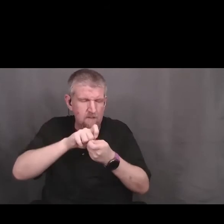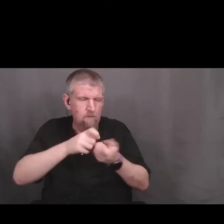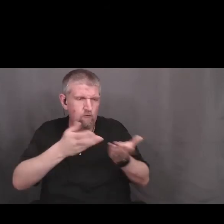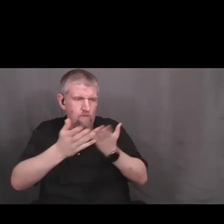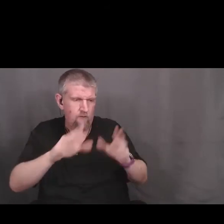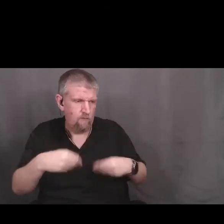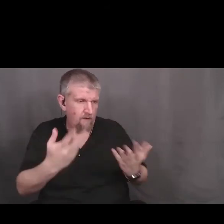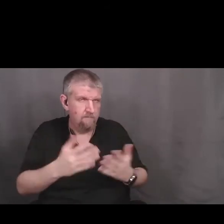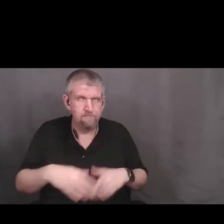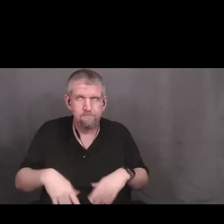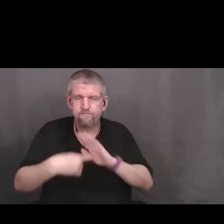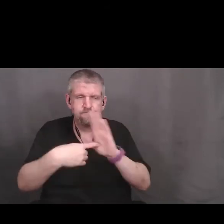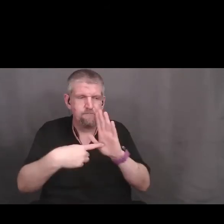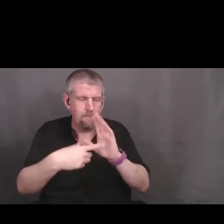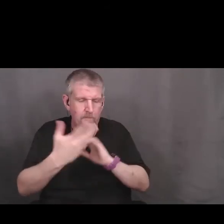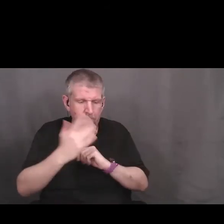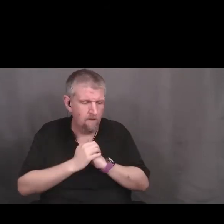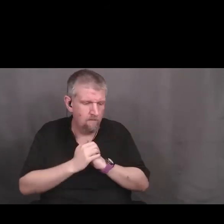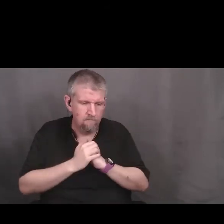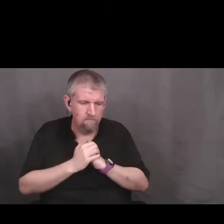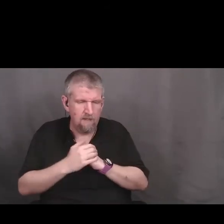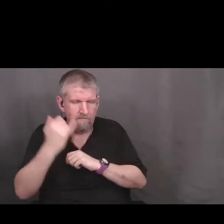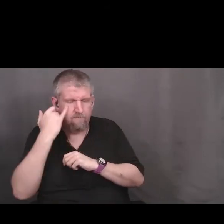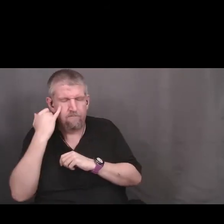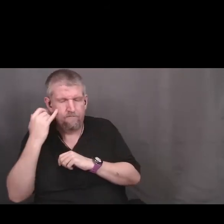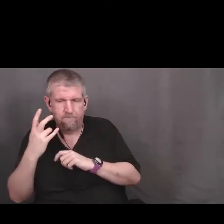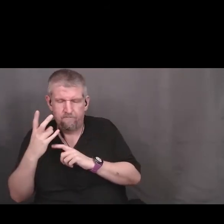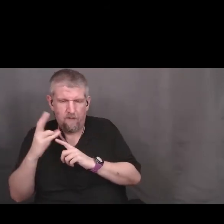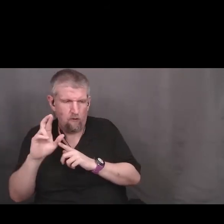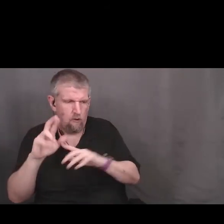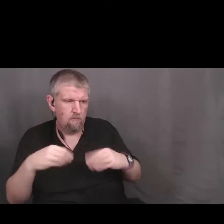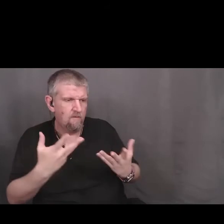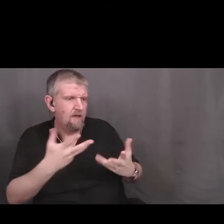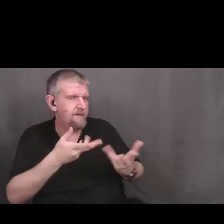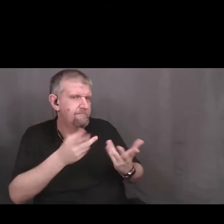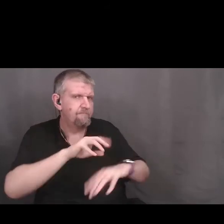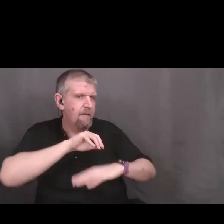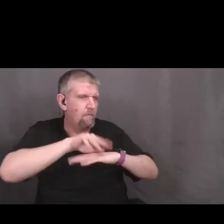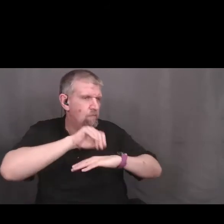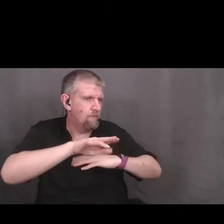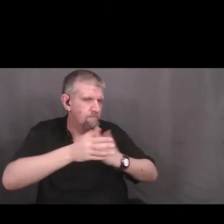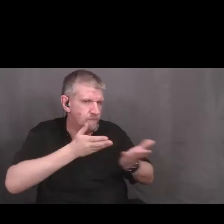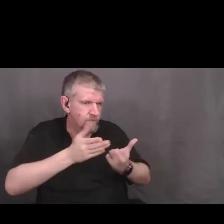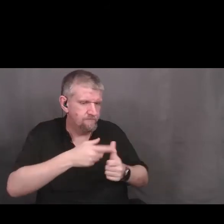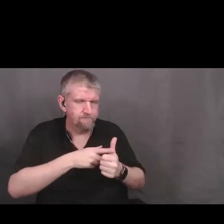to be providing assistance with counseling services for that client, if they're providing some type